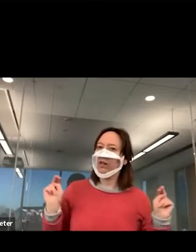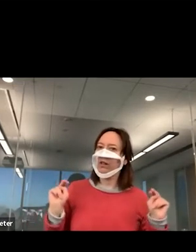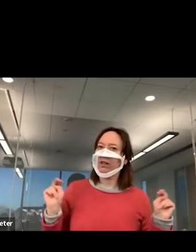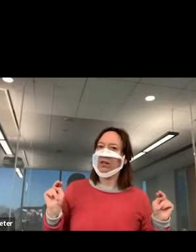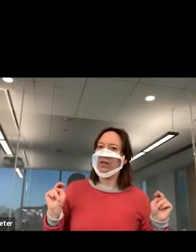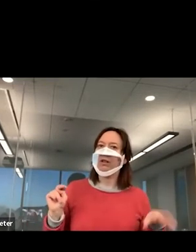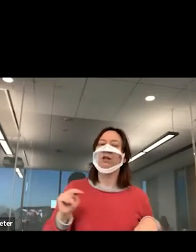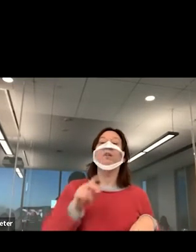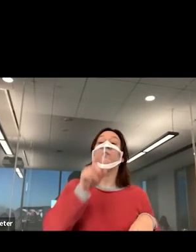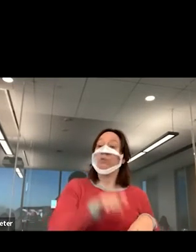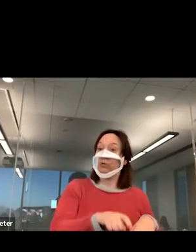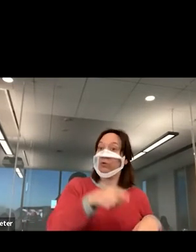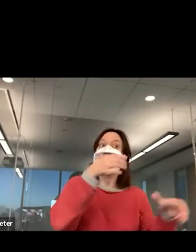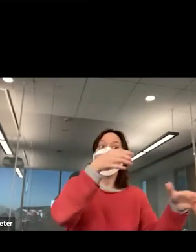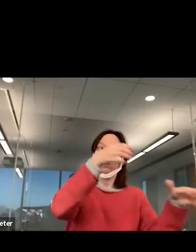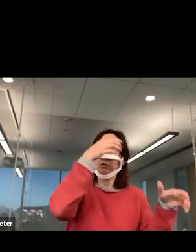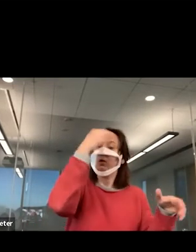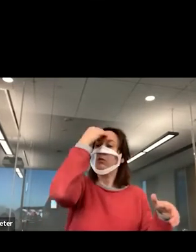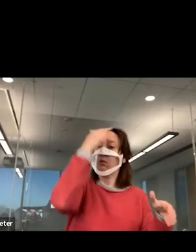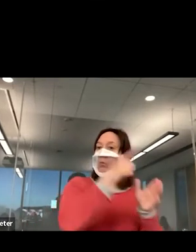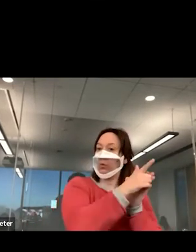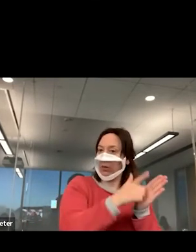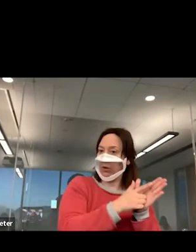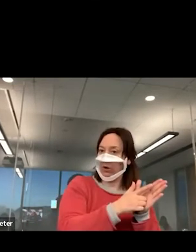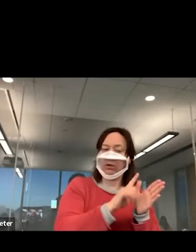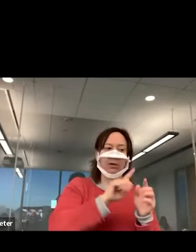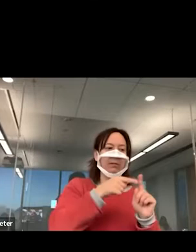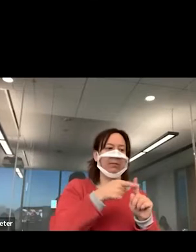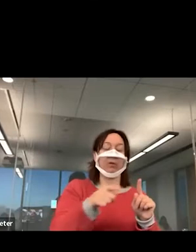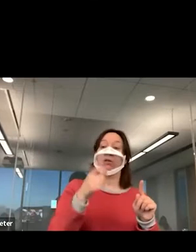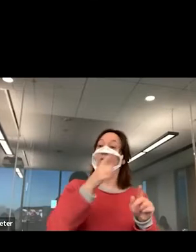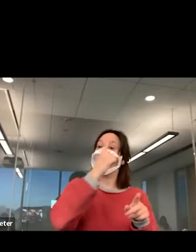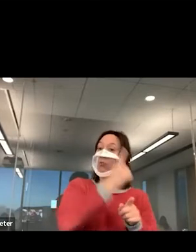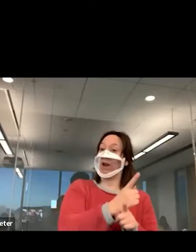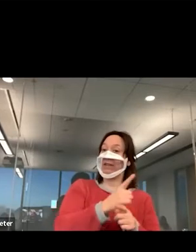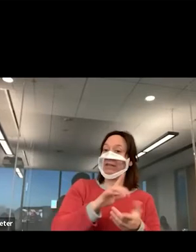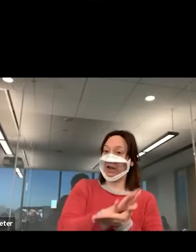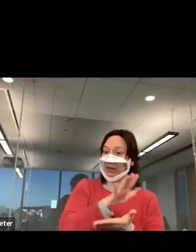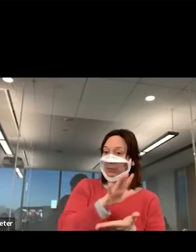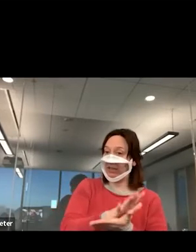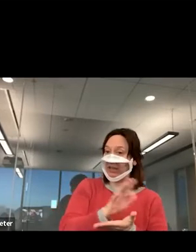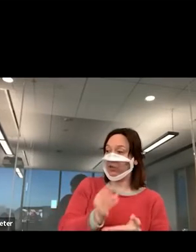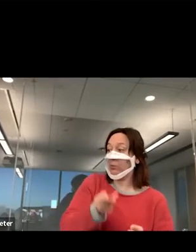the law requires did i provide them with the right documentation to get the accommodation